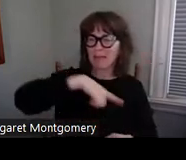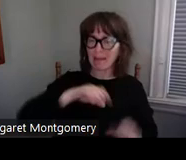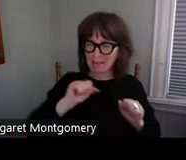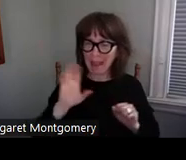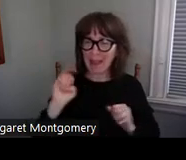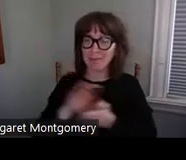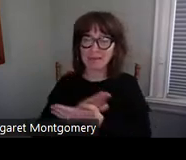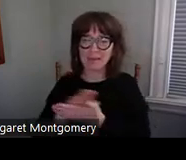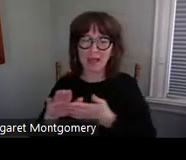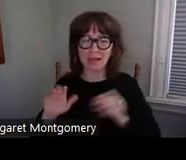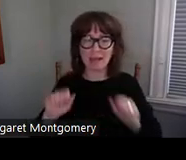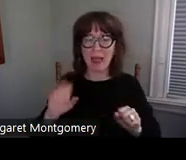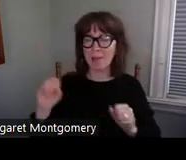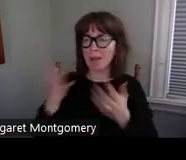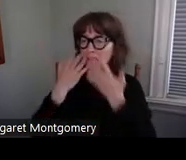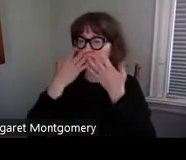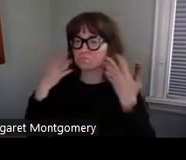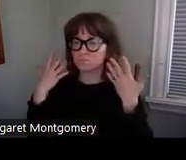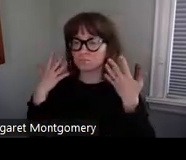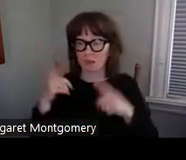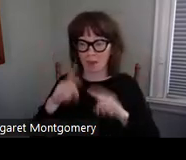manipulation. 12:44:34 So what can you do if you think you